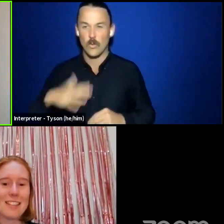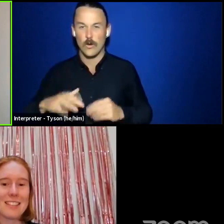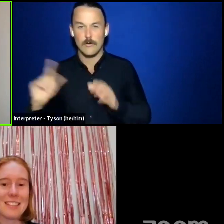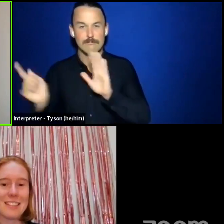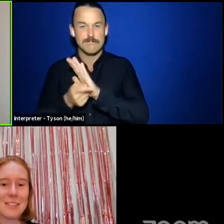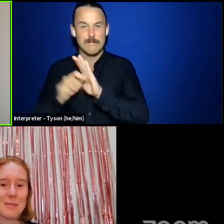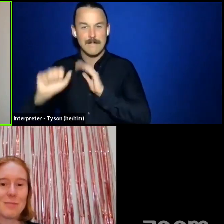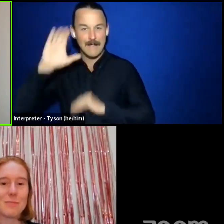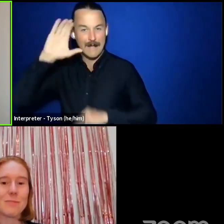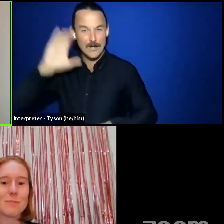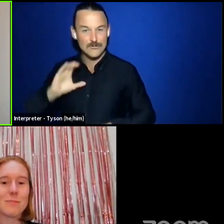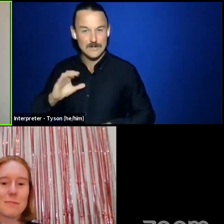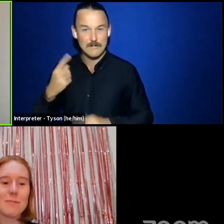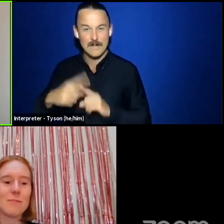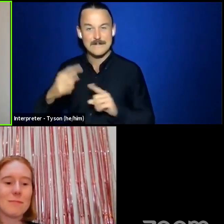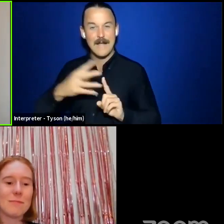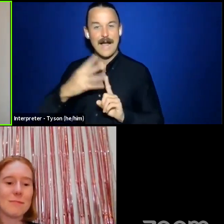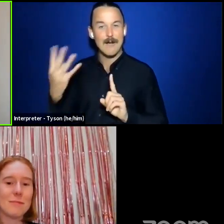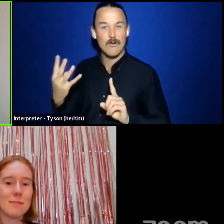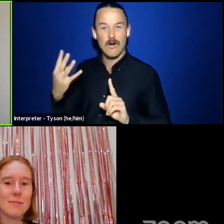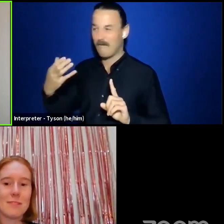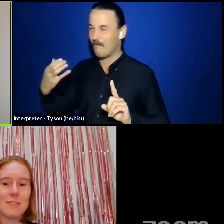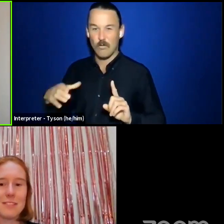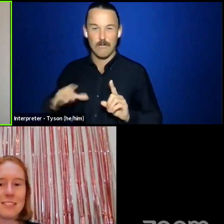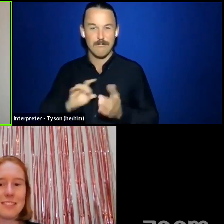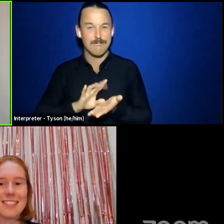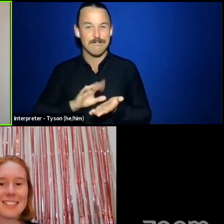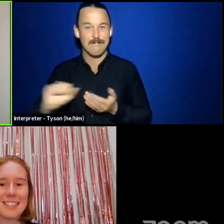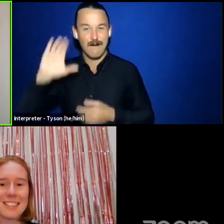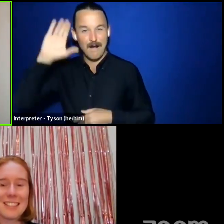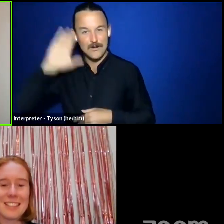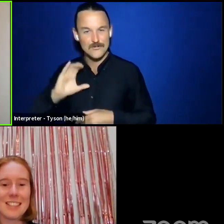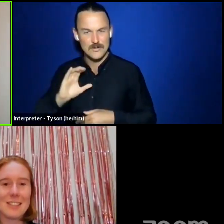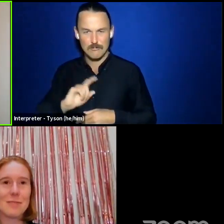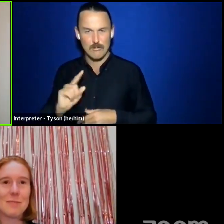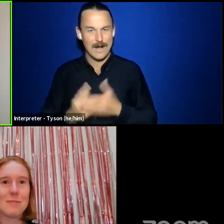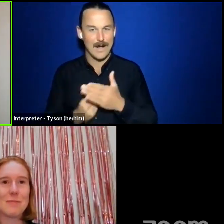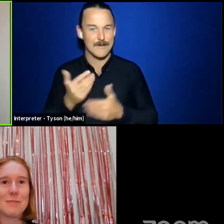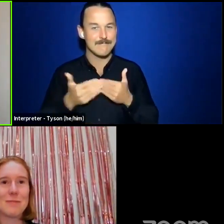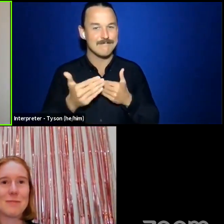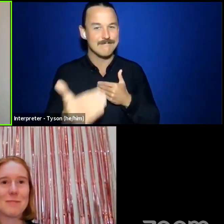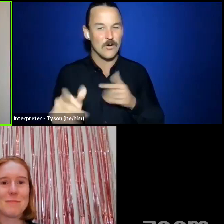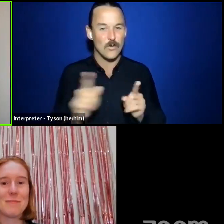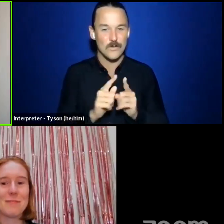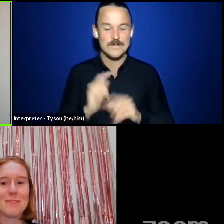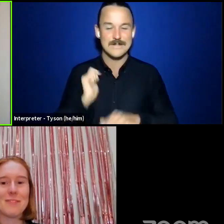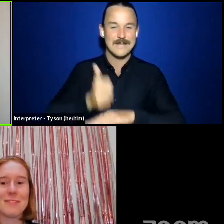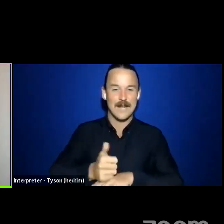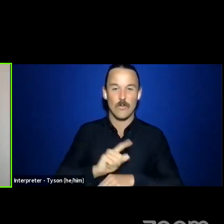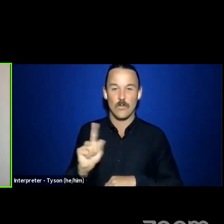women seeking asylum, and women seeking asylum, and LGBT iQ women seeking asylum, and LGBT q plus forced displacement. She also Co founded the query She also Co founded the queer life at a university in the